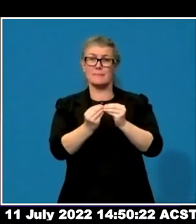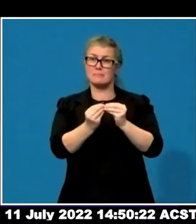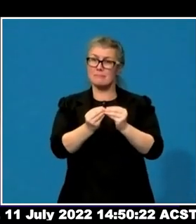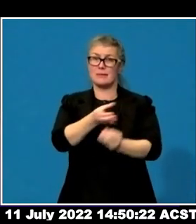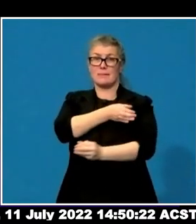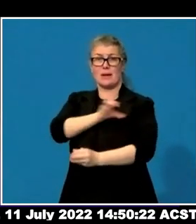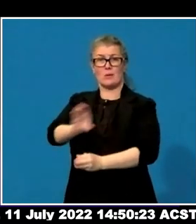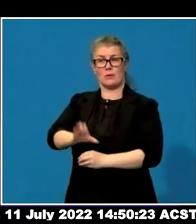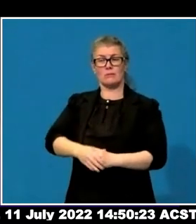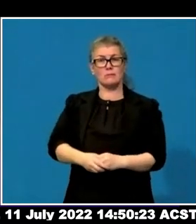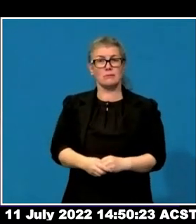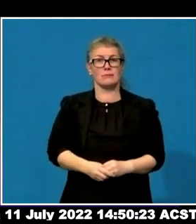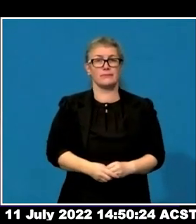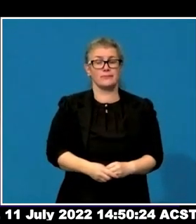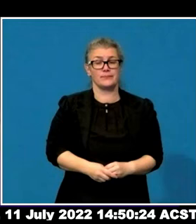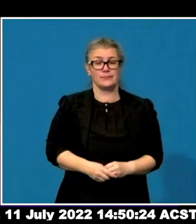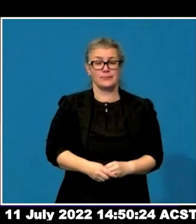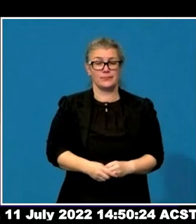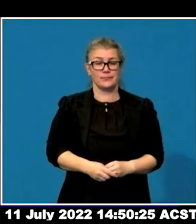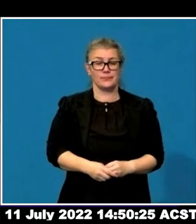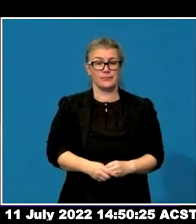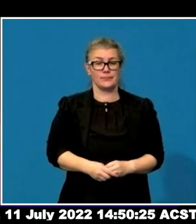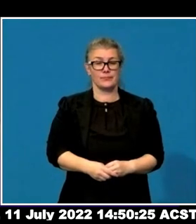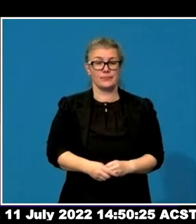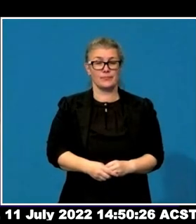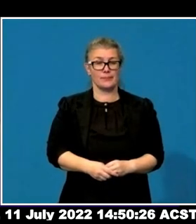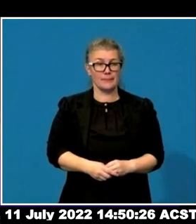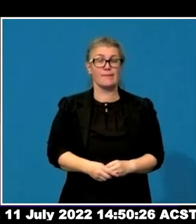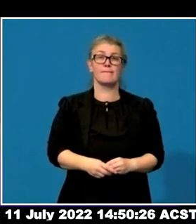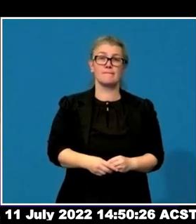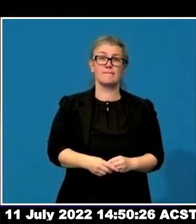Of the NDIA staff you've come across, to your knowledge, have any of them